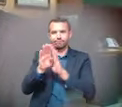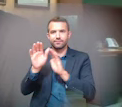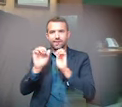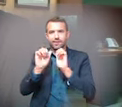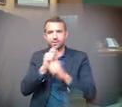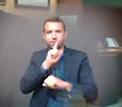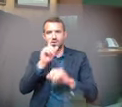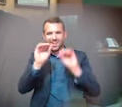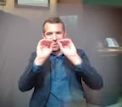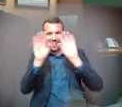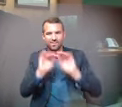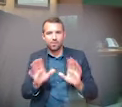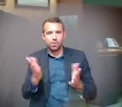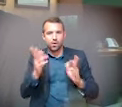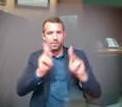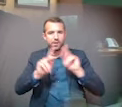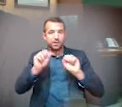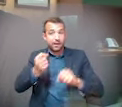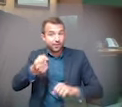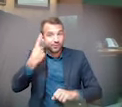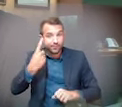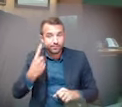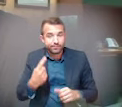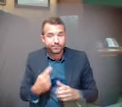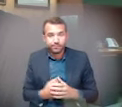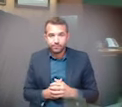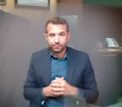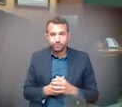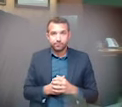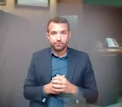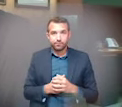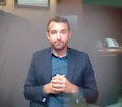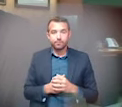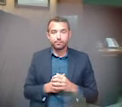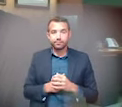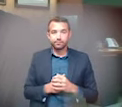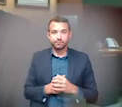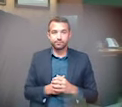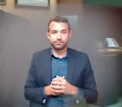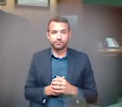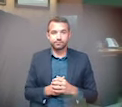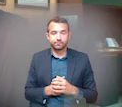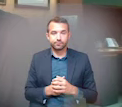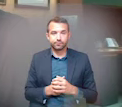than try to get them to agree with us as we feel. Diane: Yeah, absolutely, absolutely.